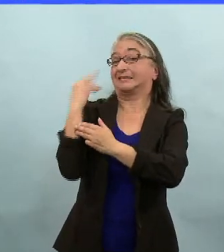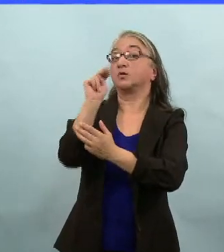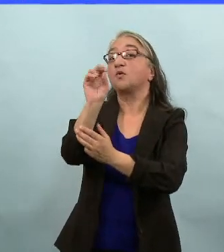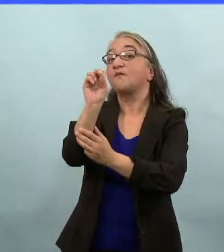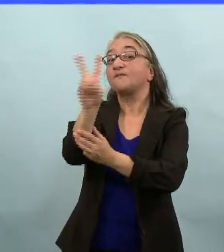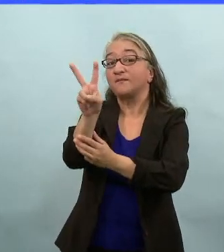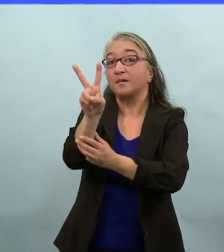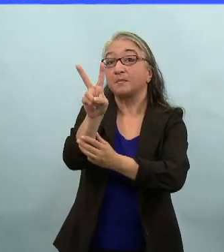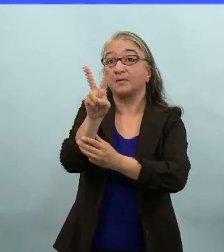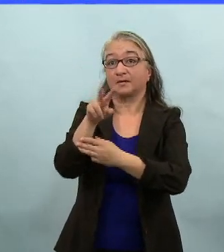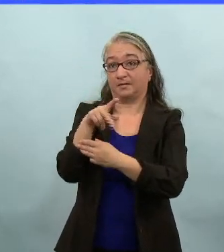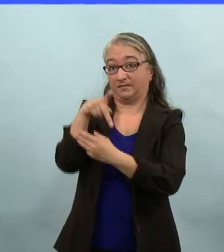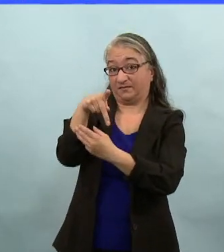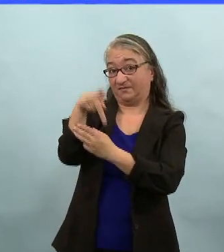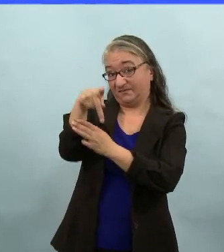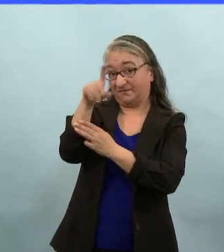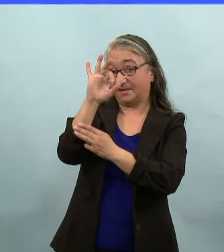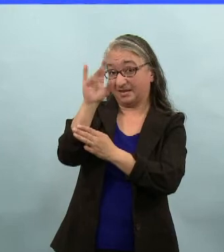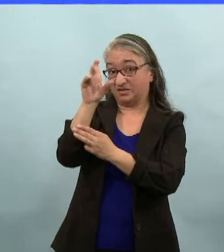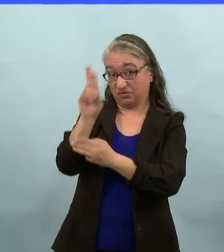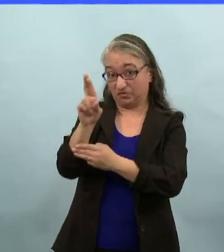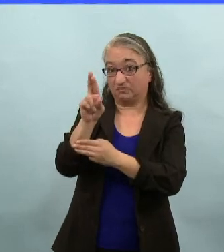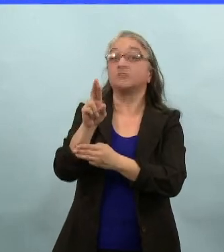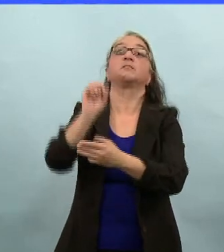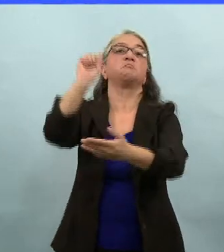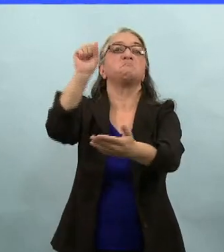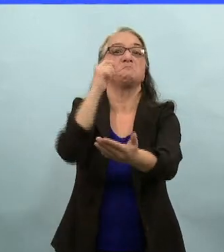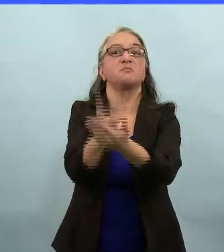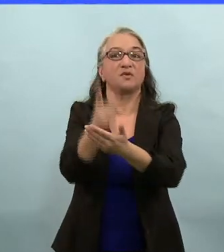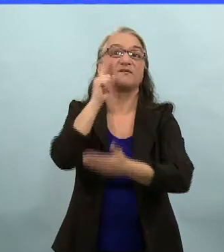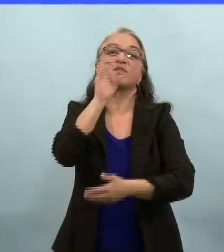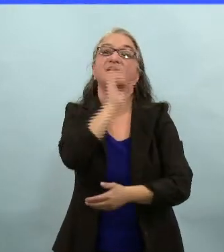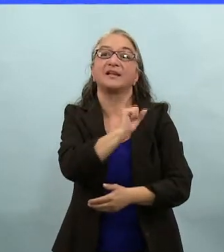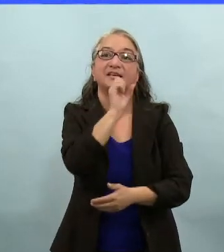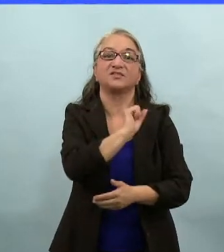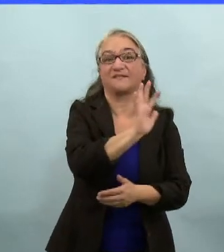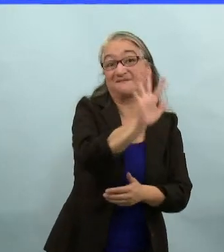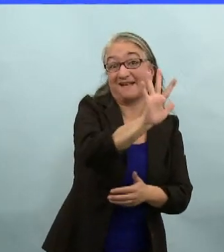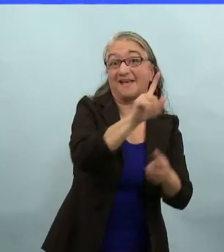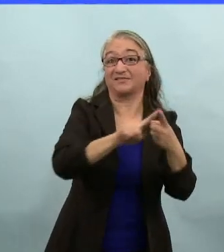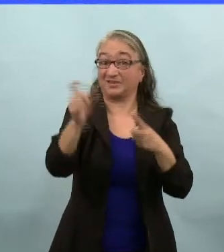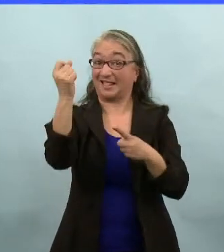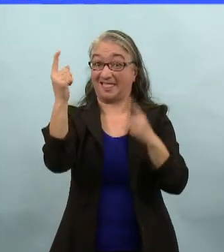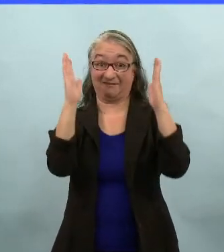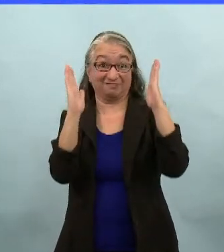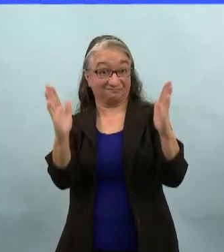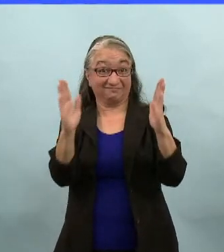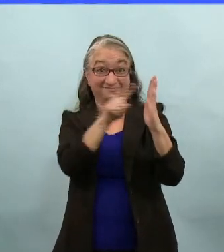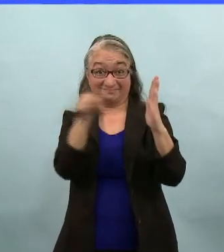parents and guardians have been doing a very good job of getting kids in for their vaccines as of